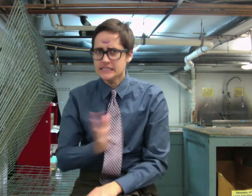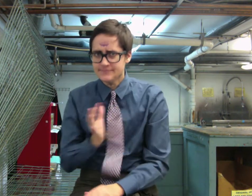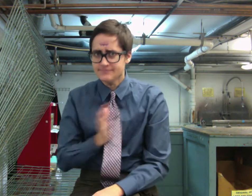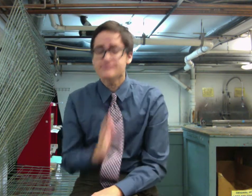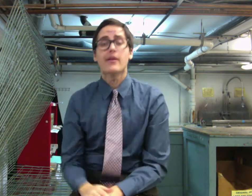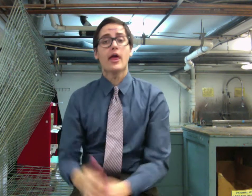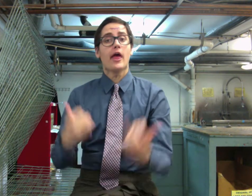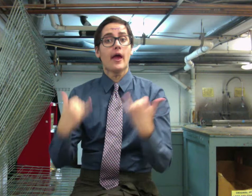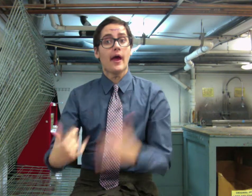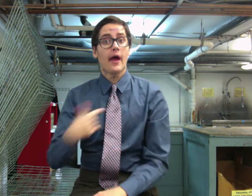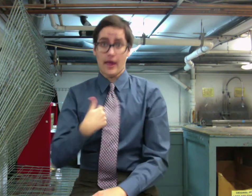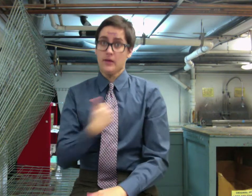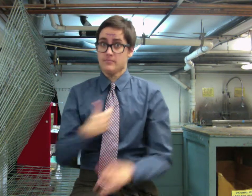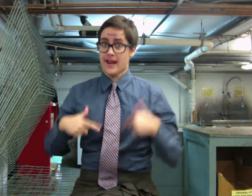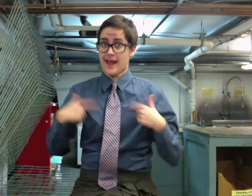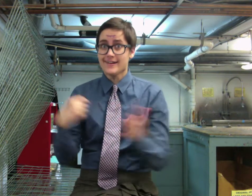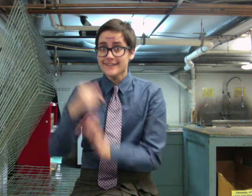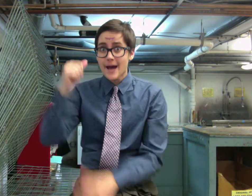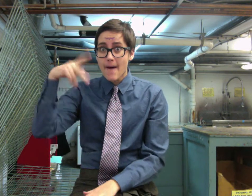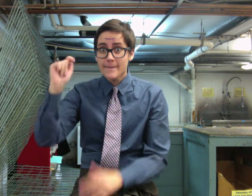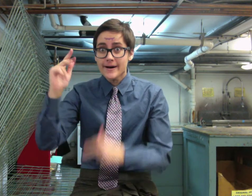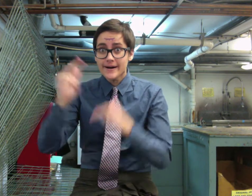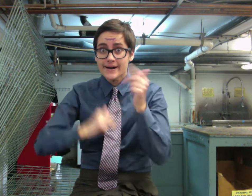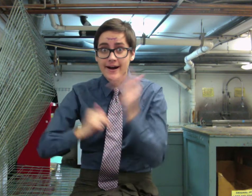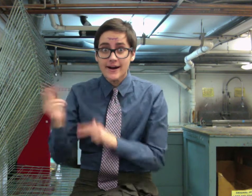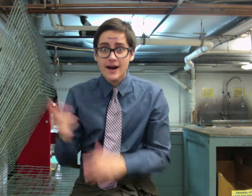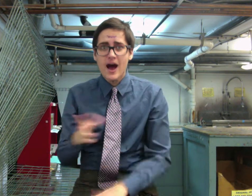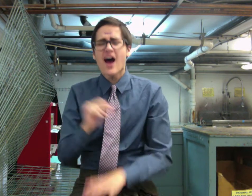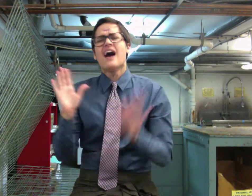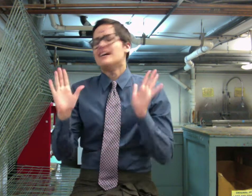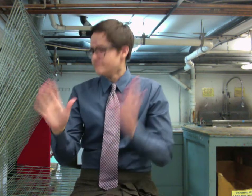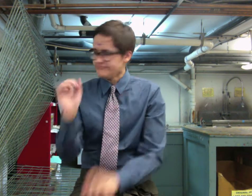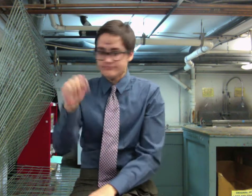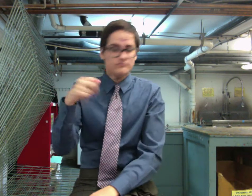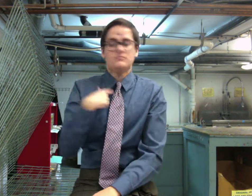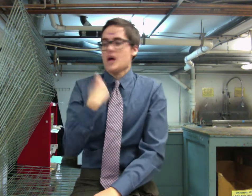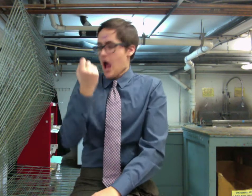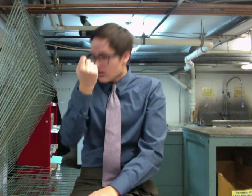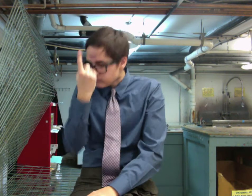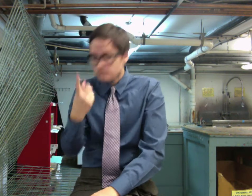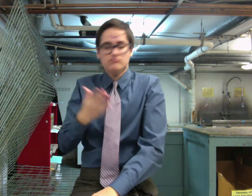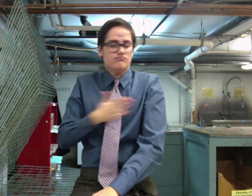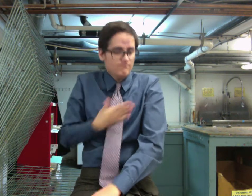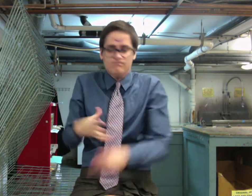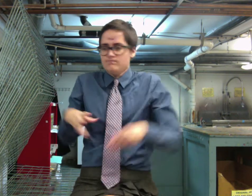etiquette! Now, I myself live in an apartment building. And there is a